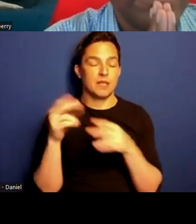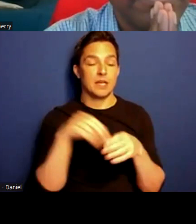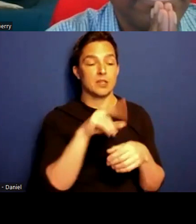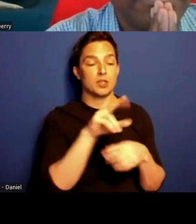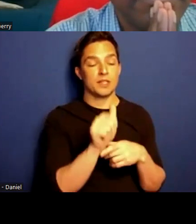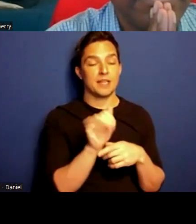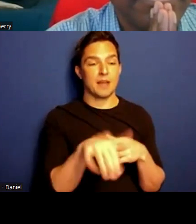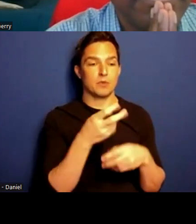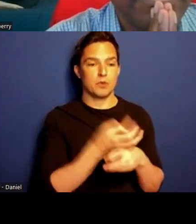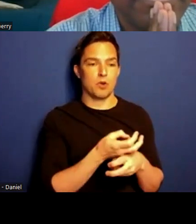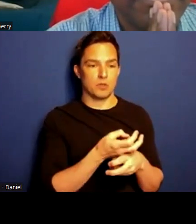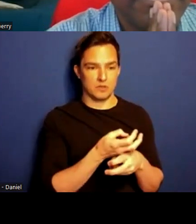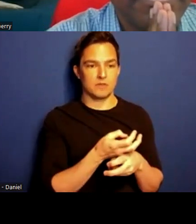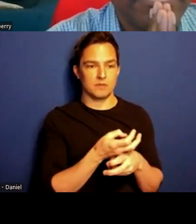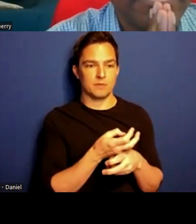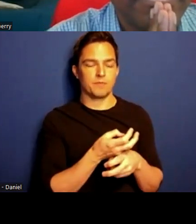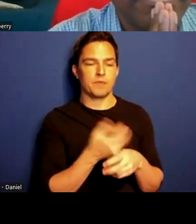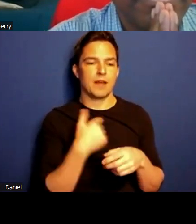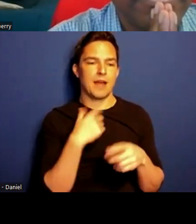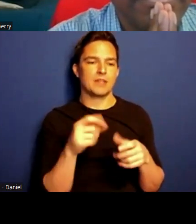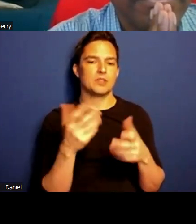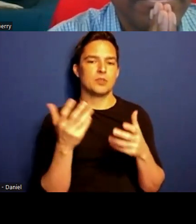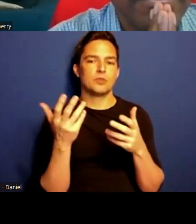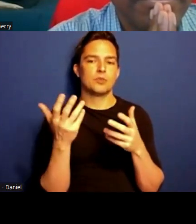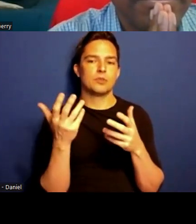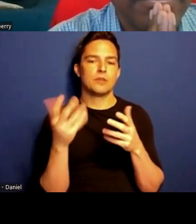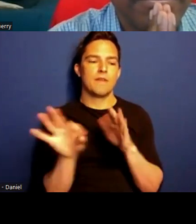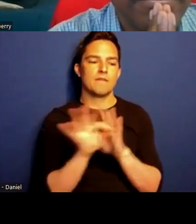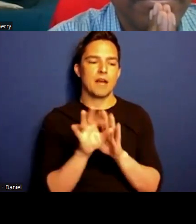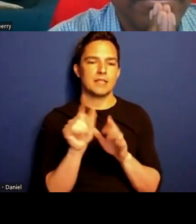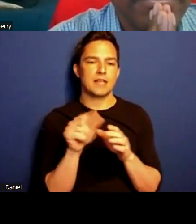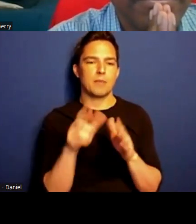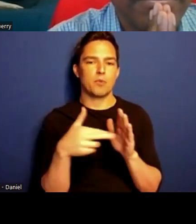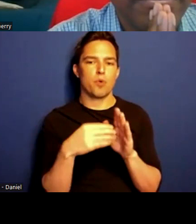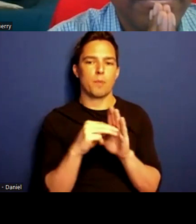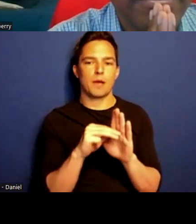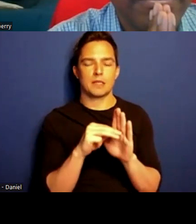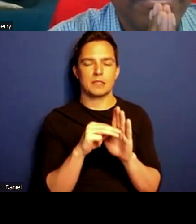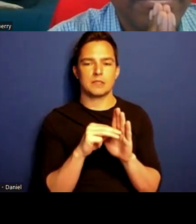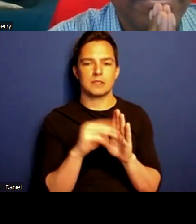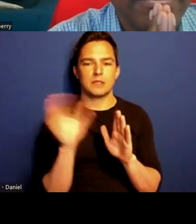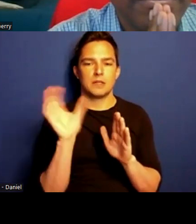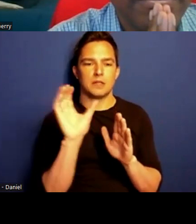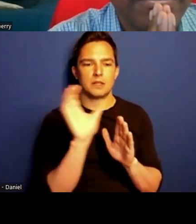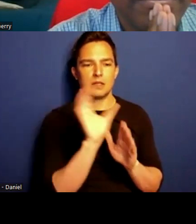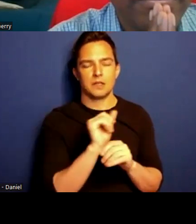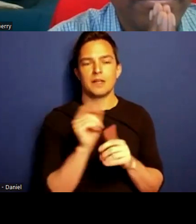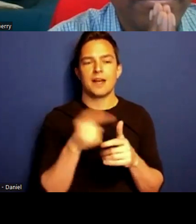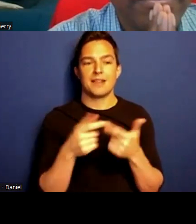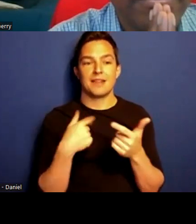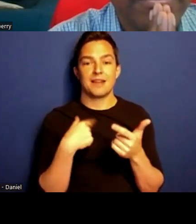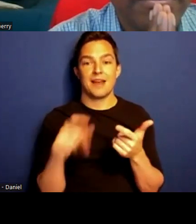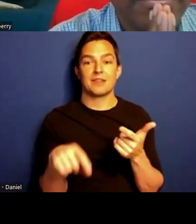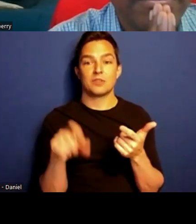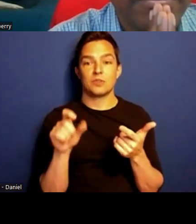I had to go out of my way to find disabled role models and ask, you know, schools could